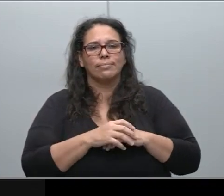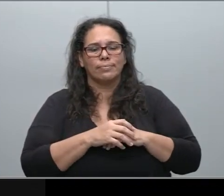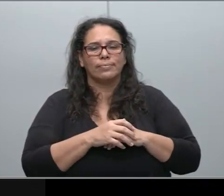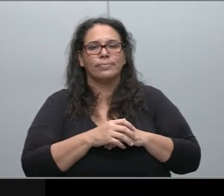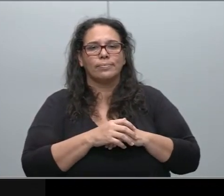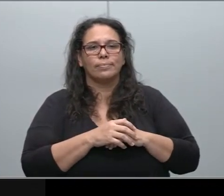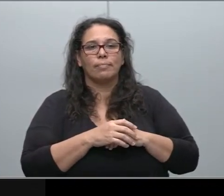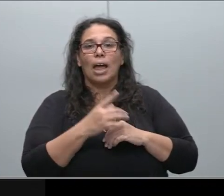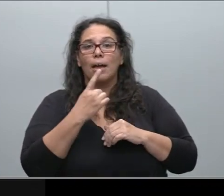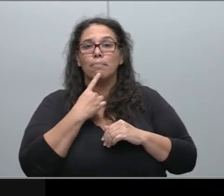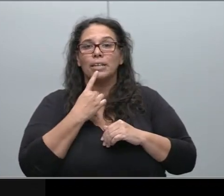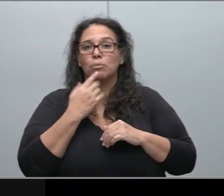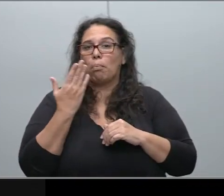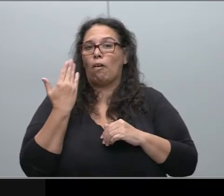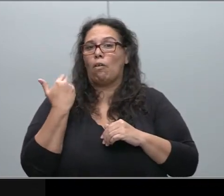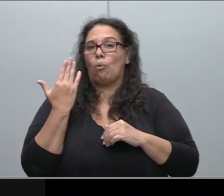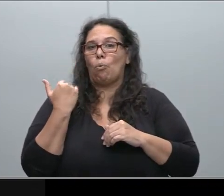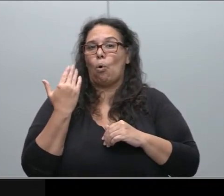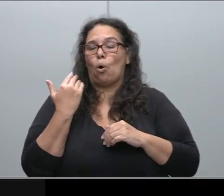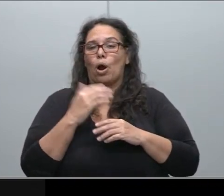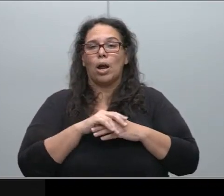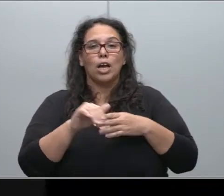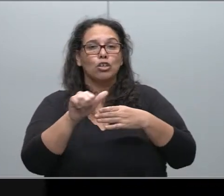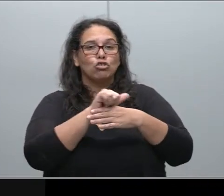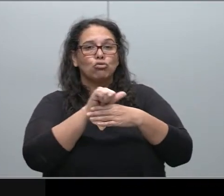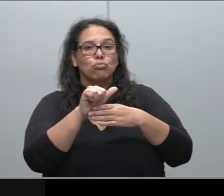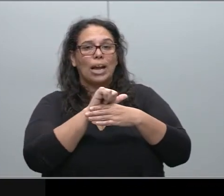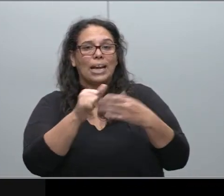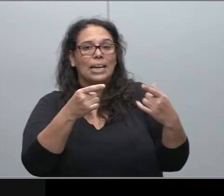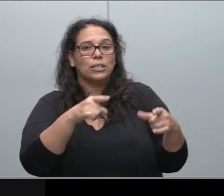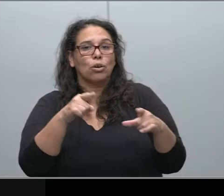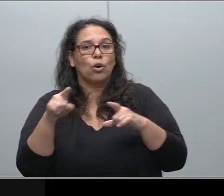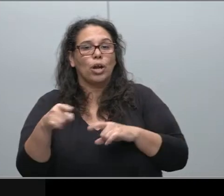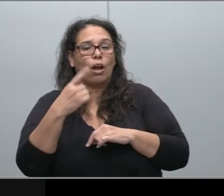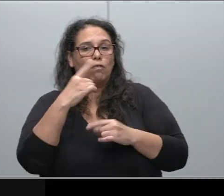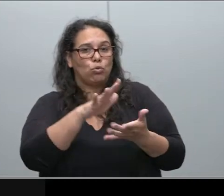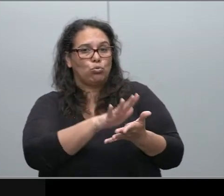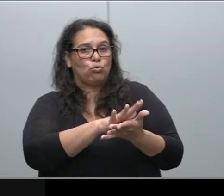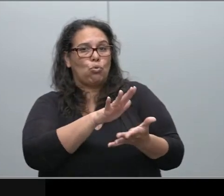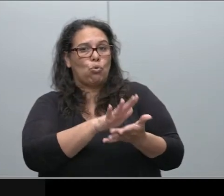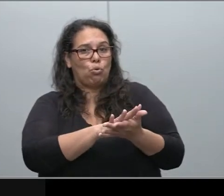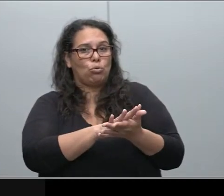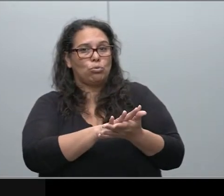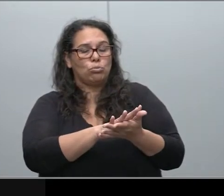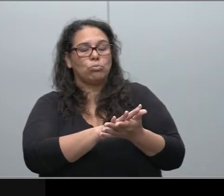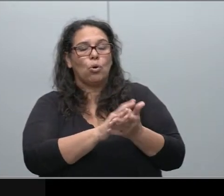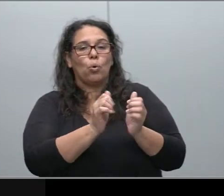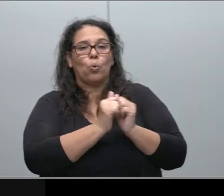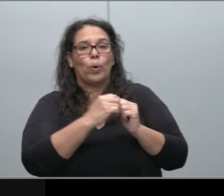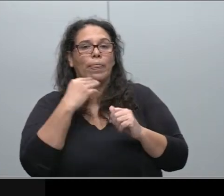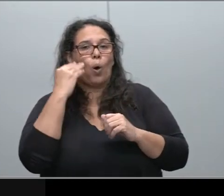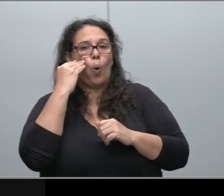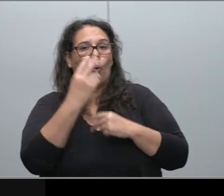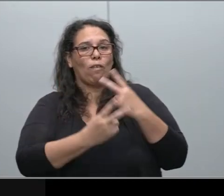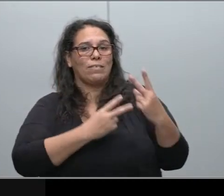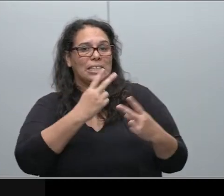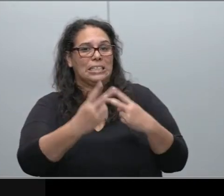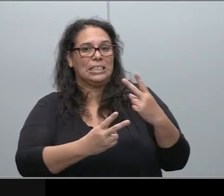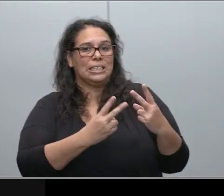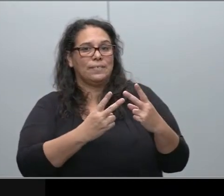And we'll launch a new Thought Exchange. So if you didn't get a chance to share, please know that all your thoughts will be read by those